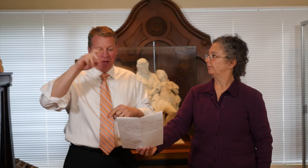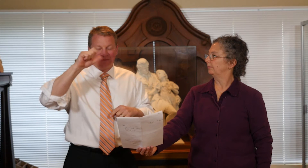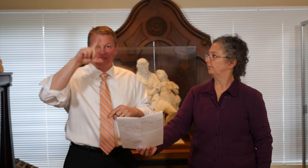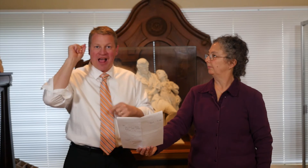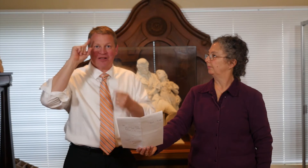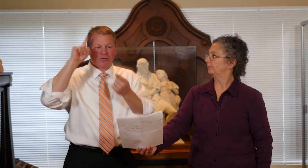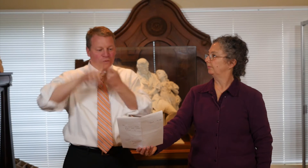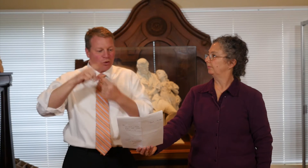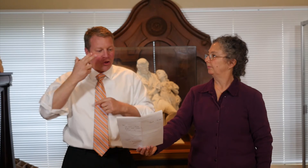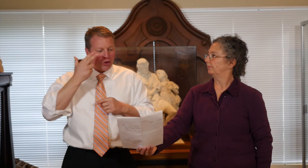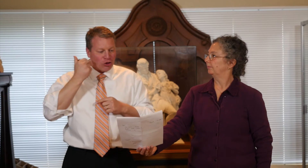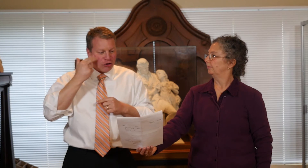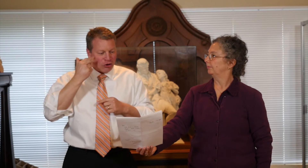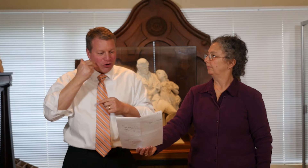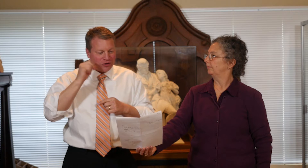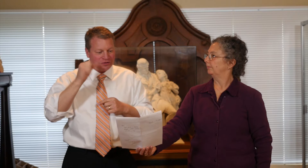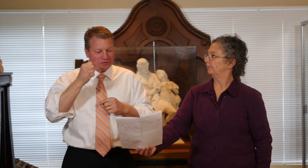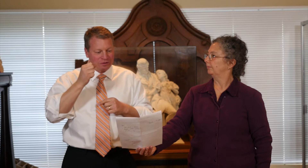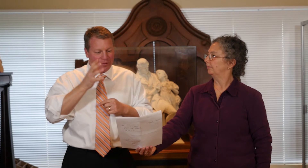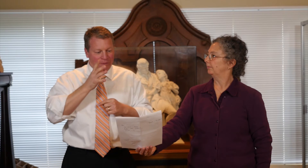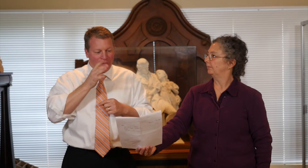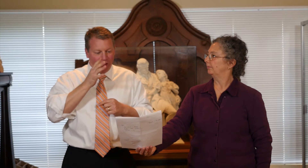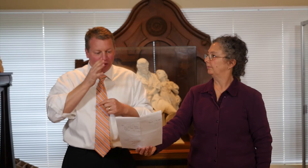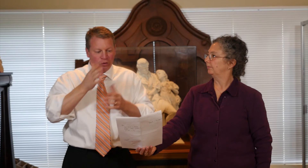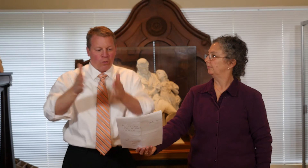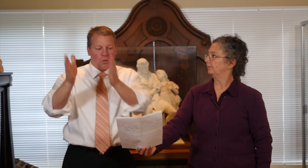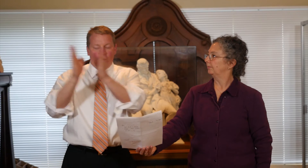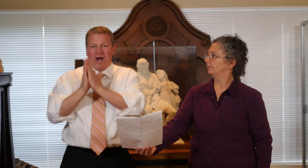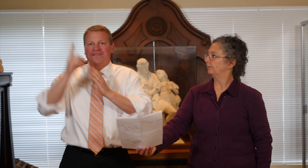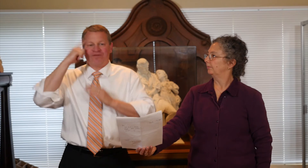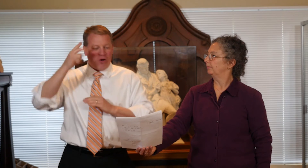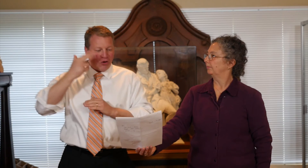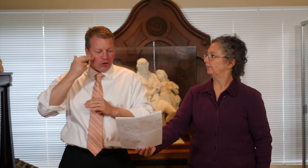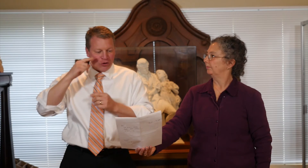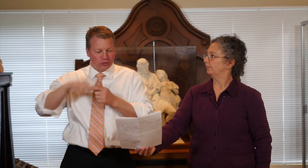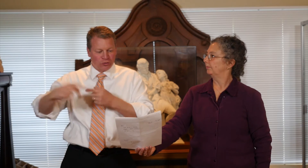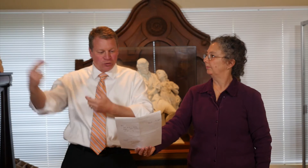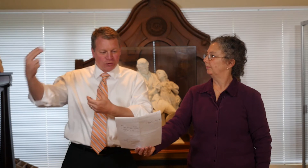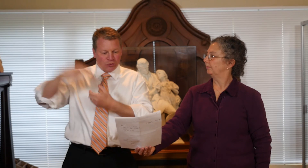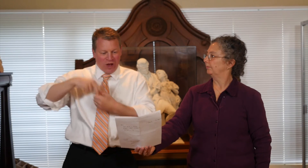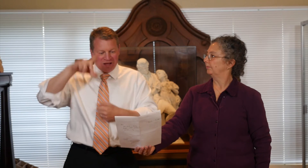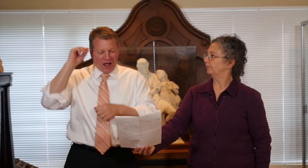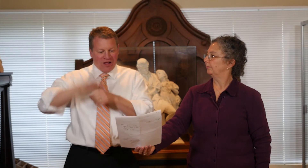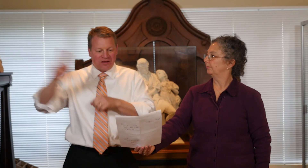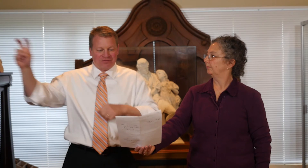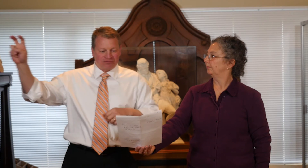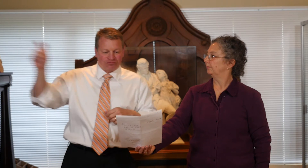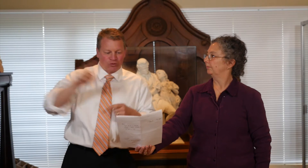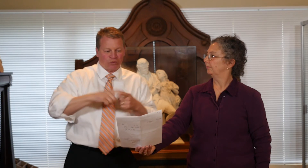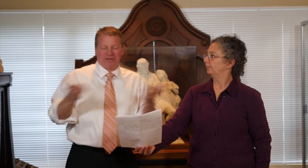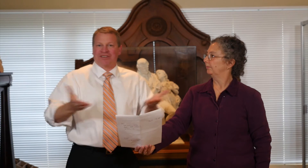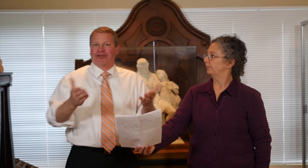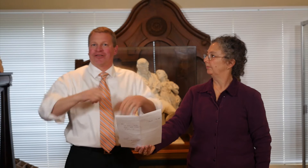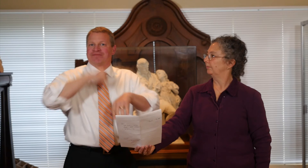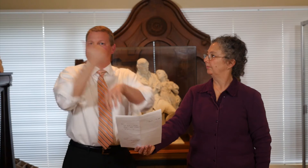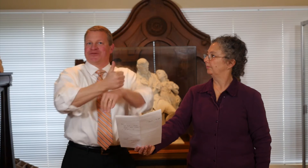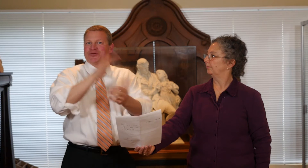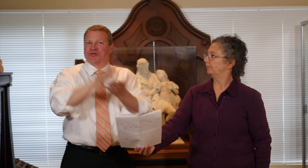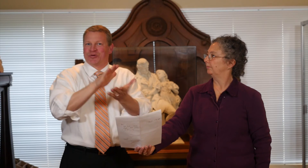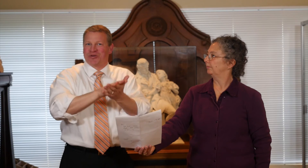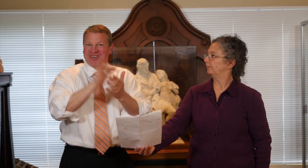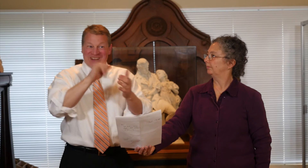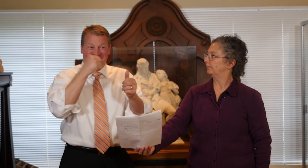Hopkins Gallaudet to Laurent Clerc's mother requesting her permission for Laurent to come